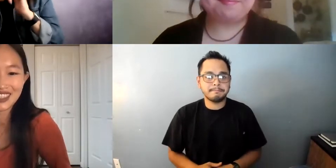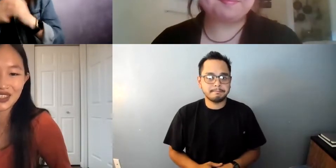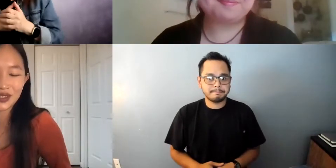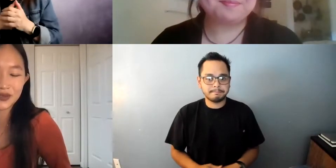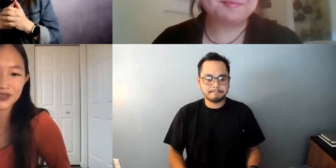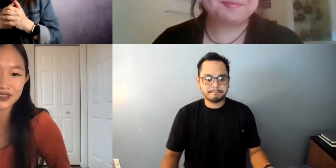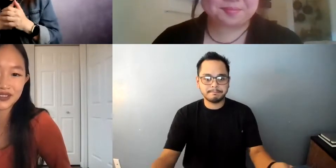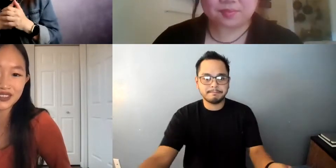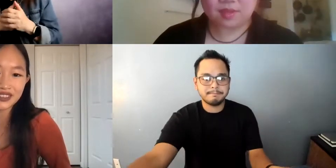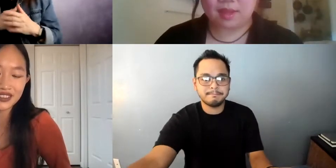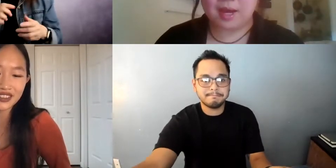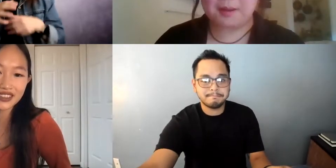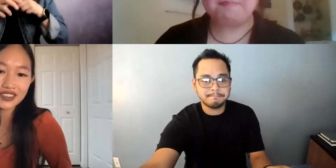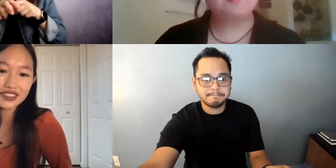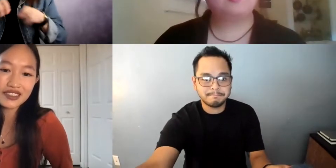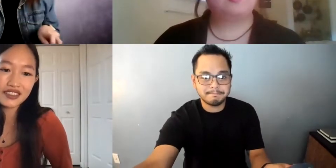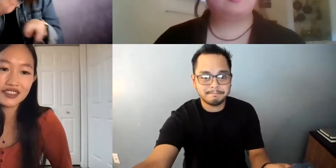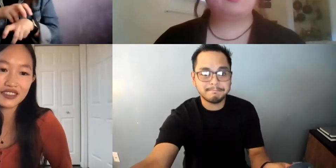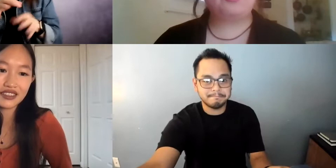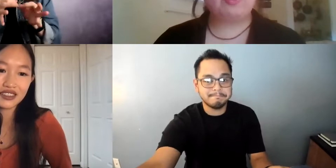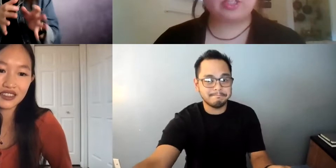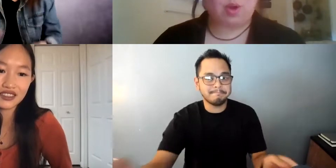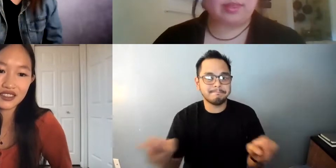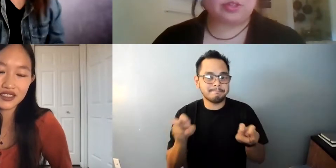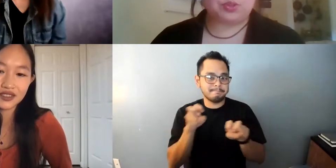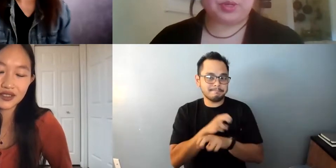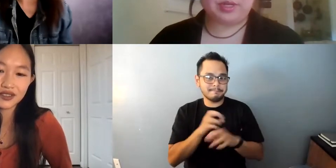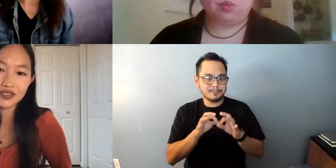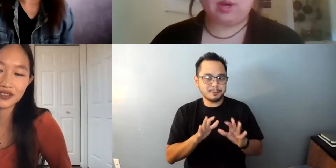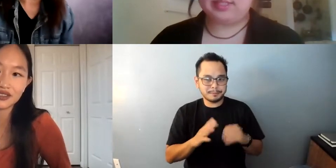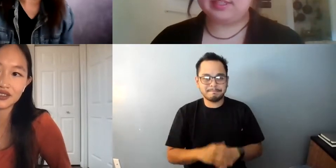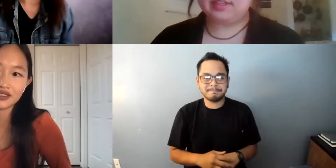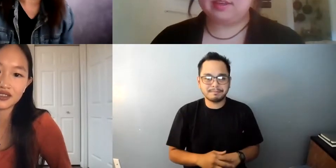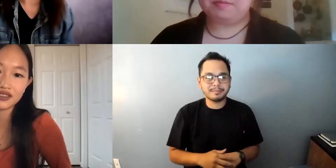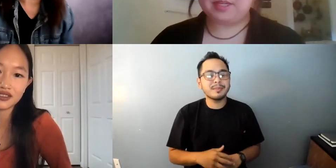The reason why this was written is because